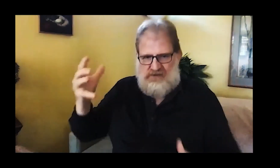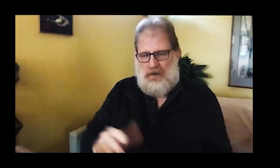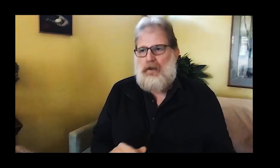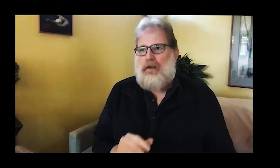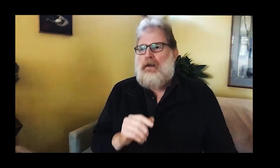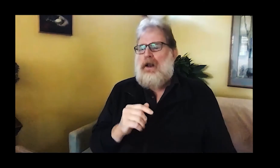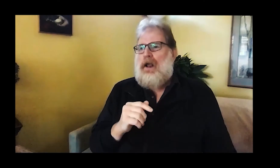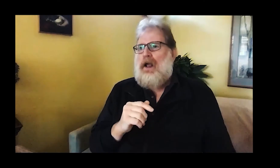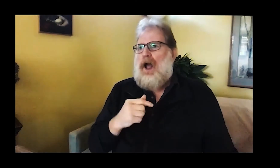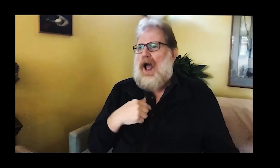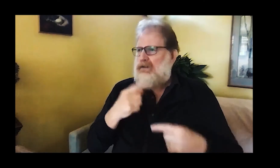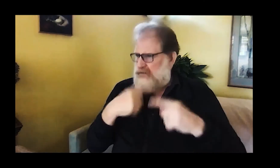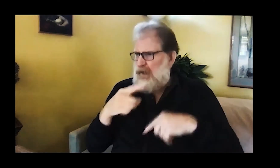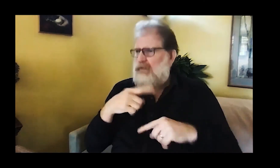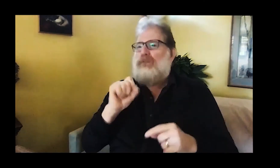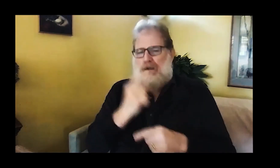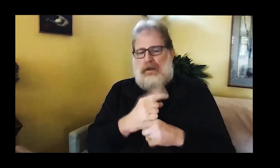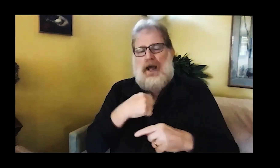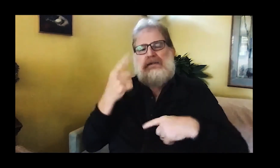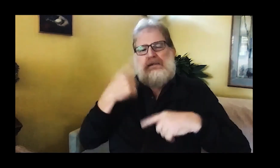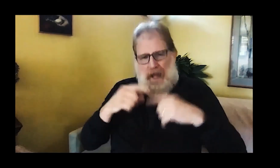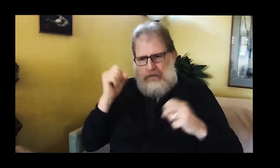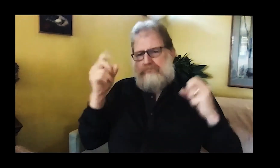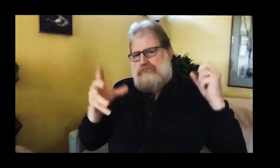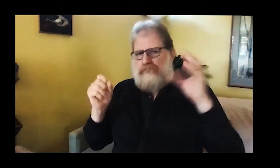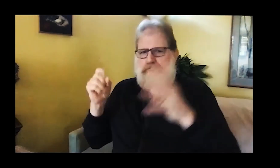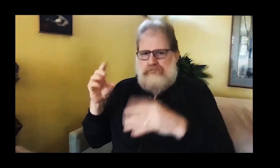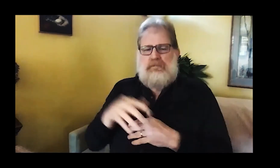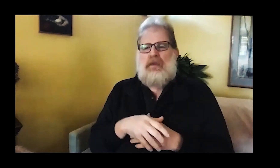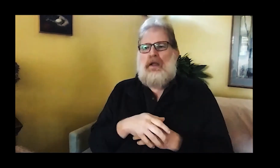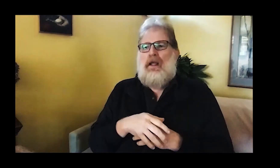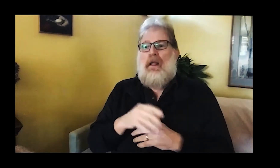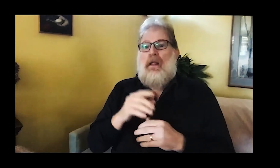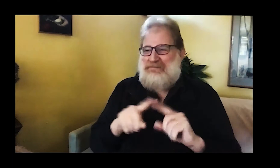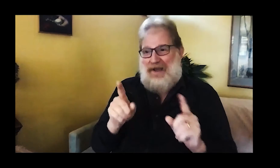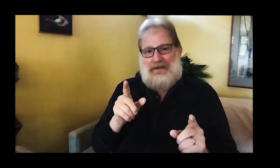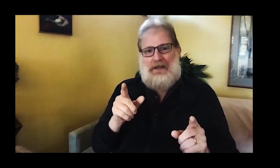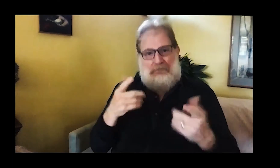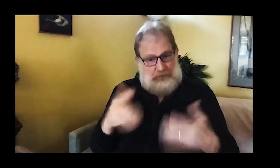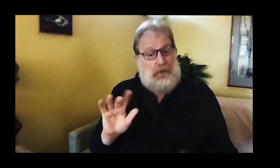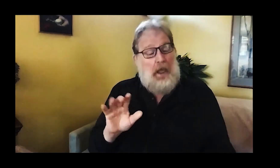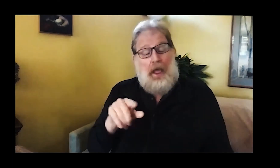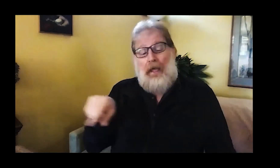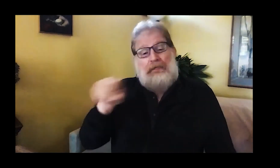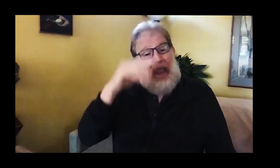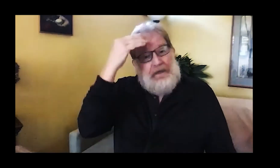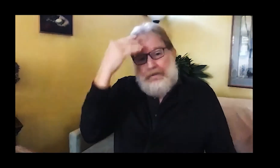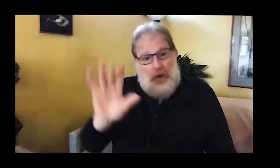part, I did sign, yes as I recall, I did sign my lines, and then at the end - I mean, the audience